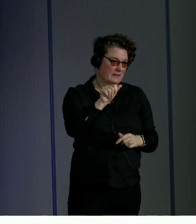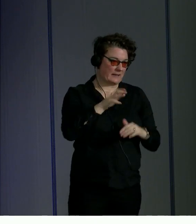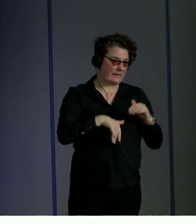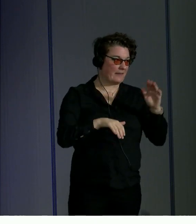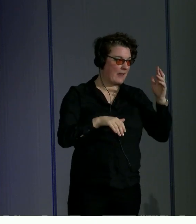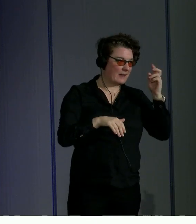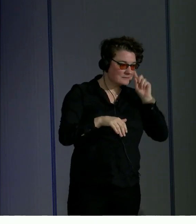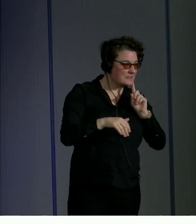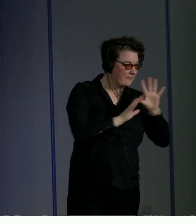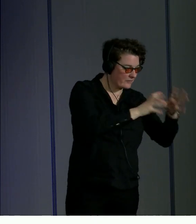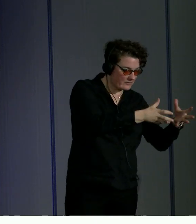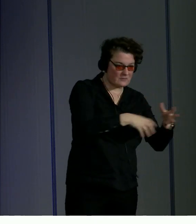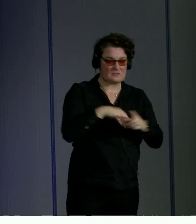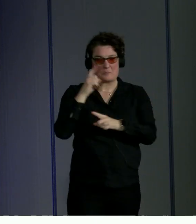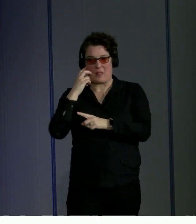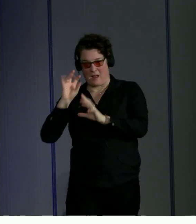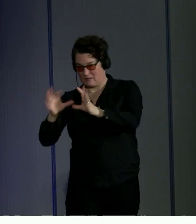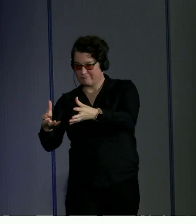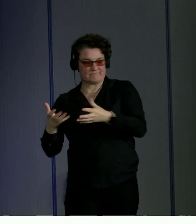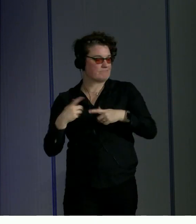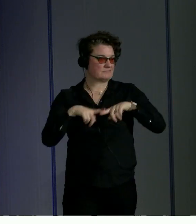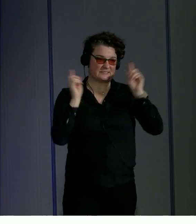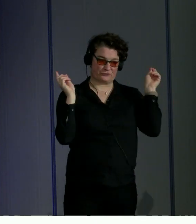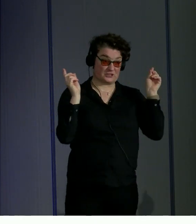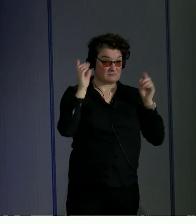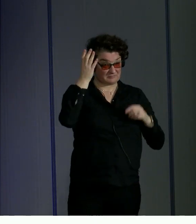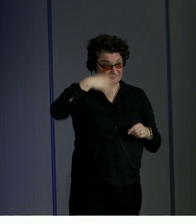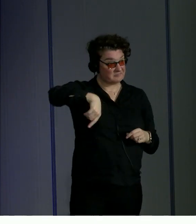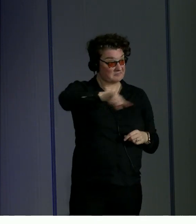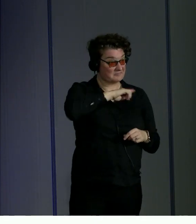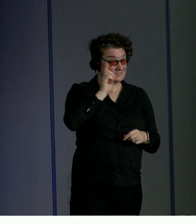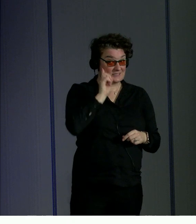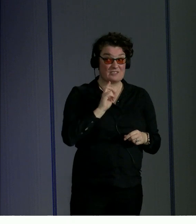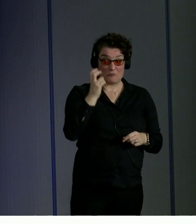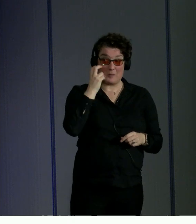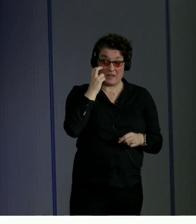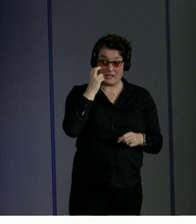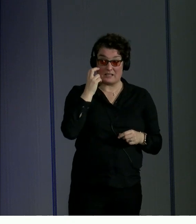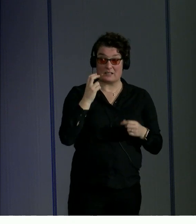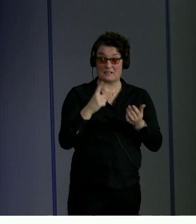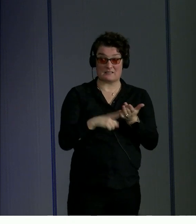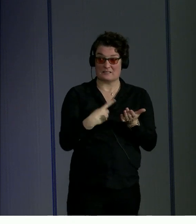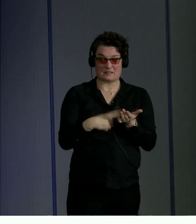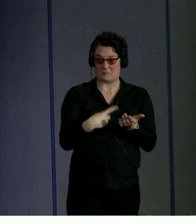own group. Because there are people that are Deafblind, and sometimes we are not necessarily